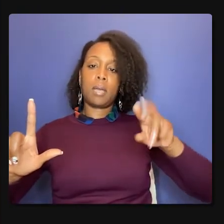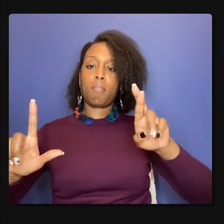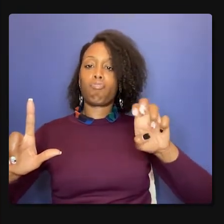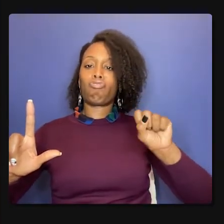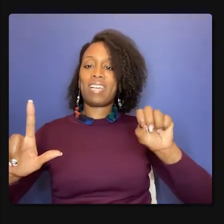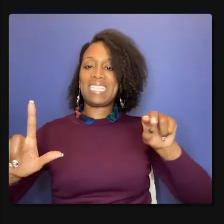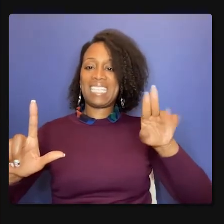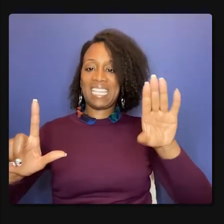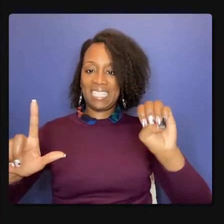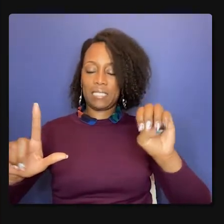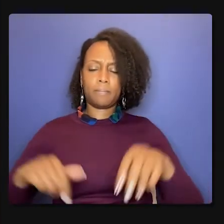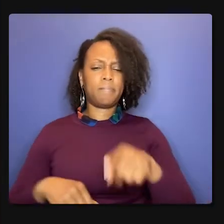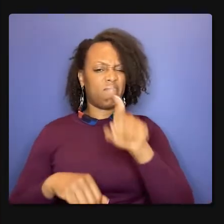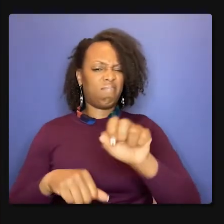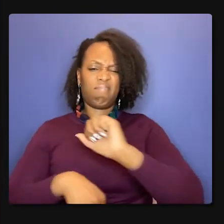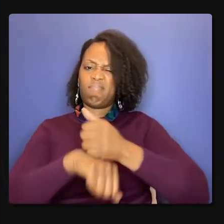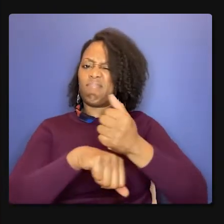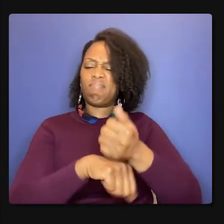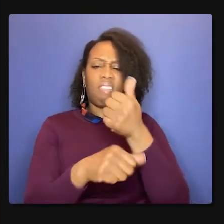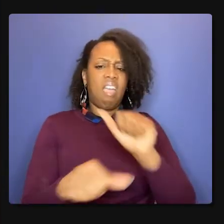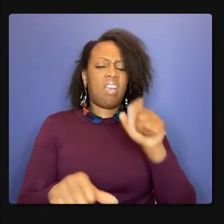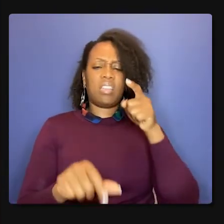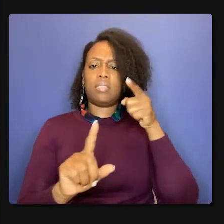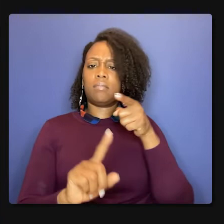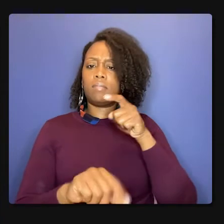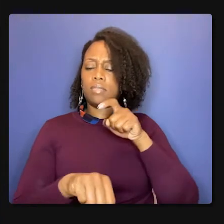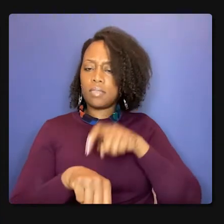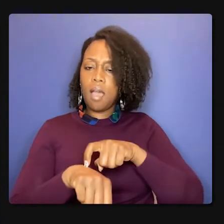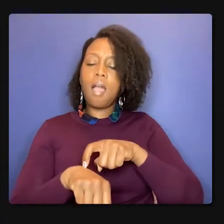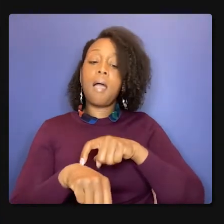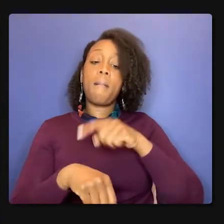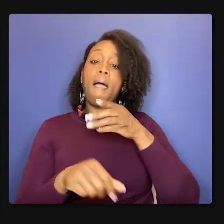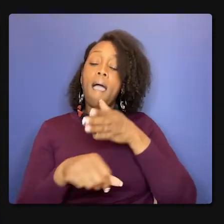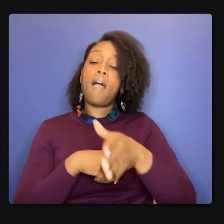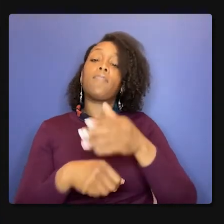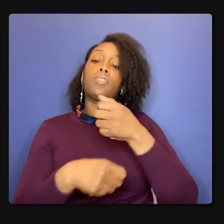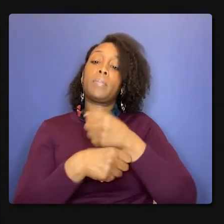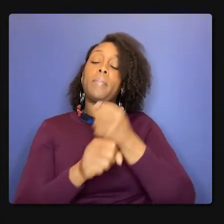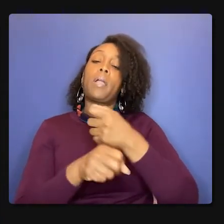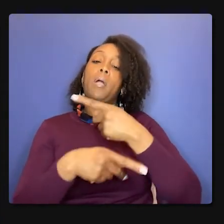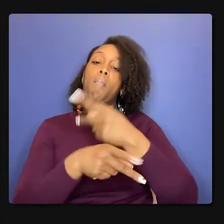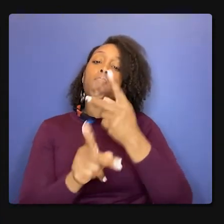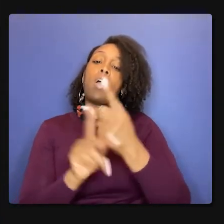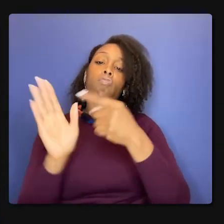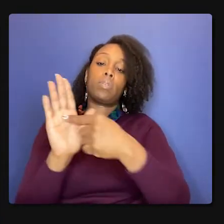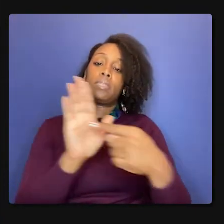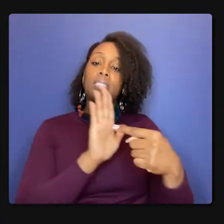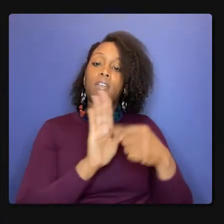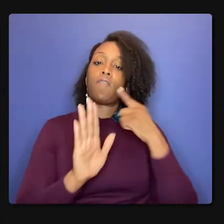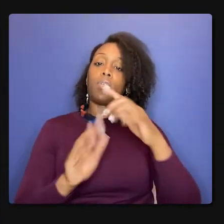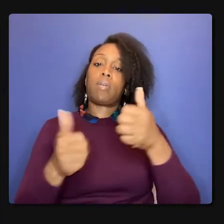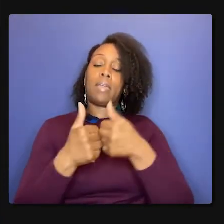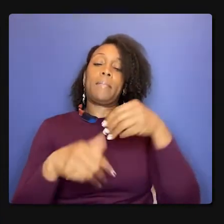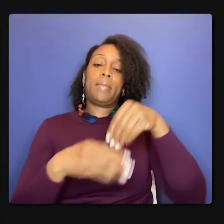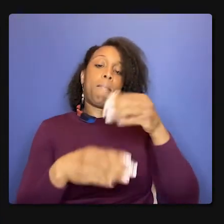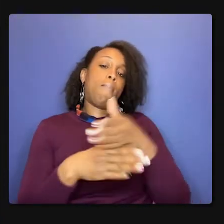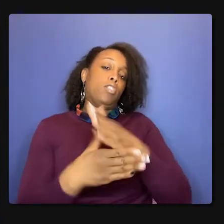You can set up your Store presence at any point once you have created a product representation for your game in Partner Center.